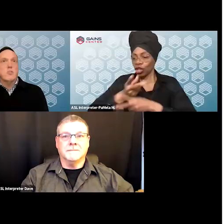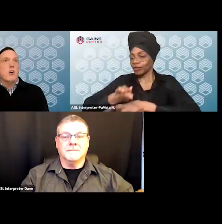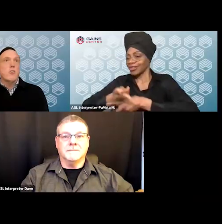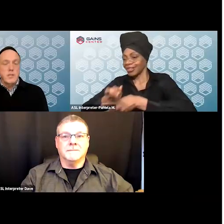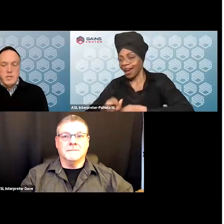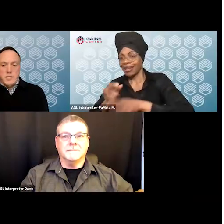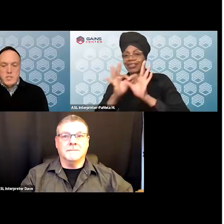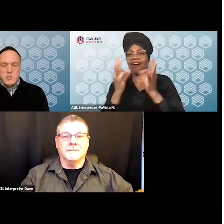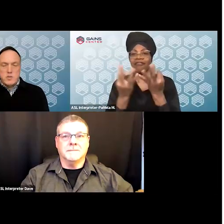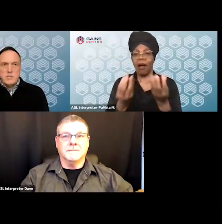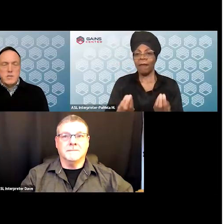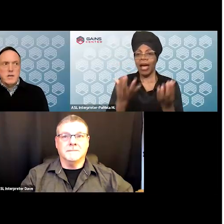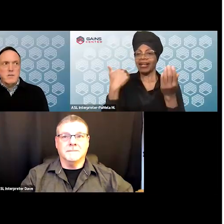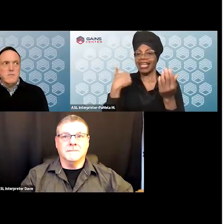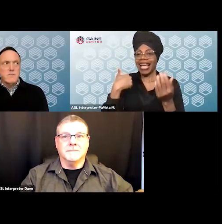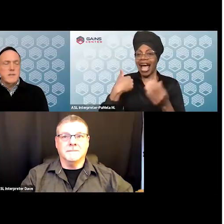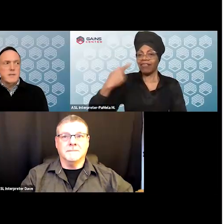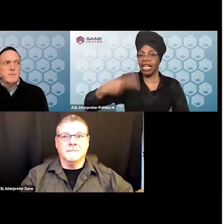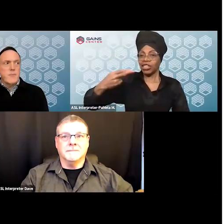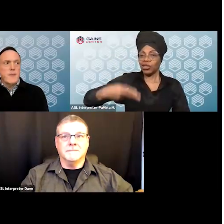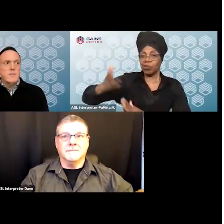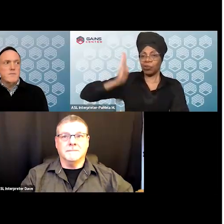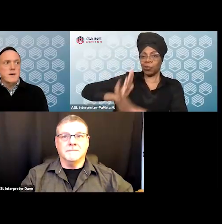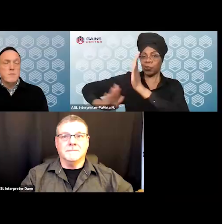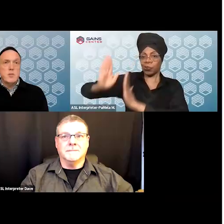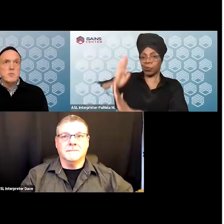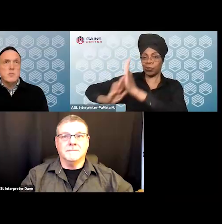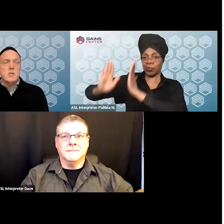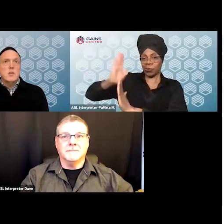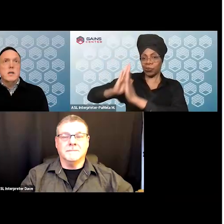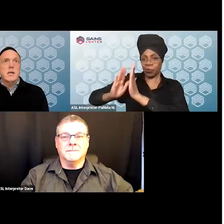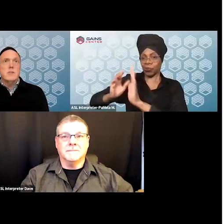have long histories of abuse and trauma.